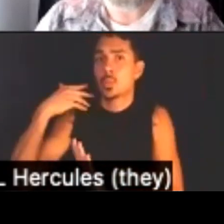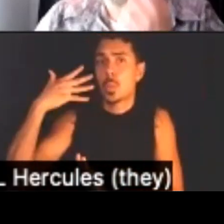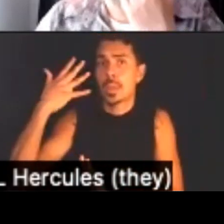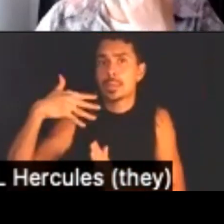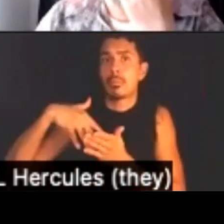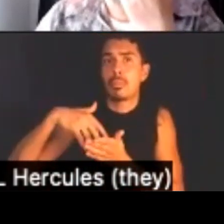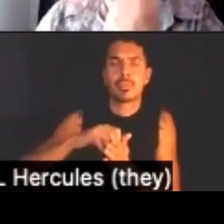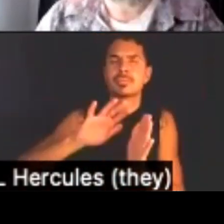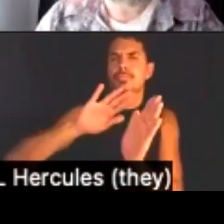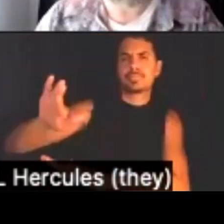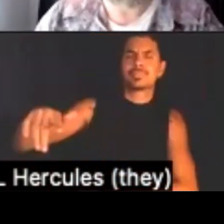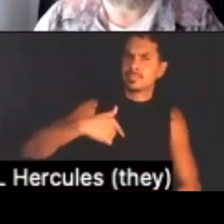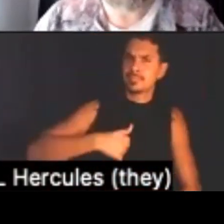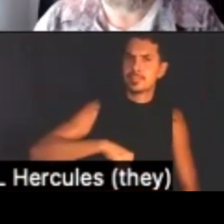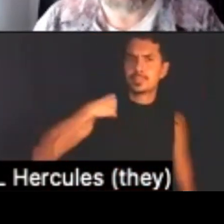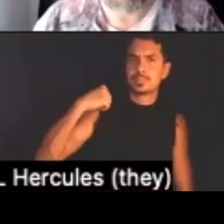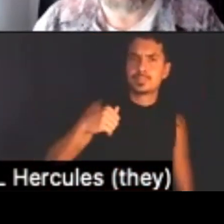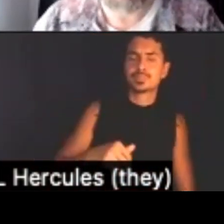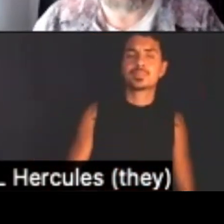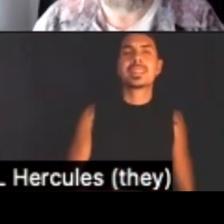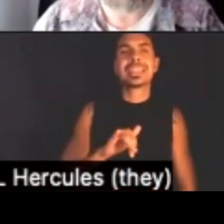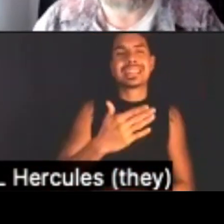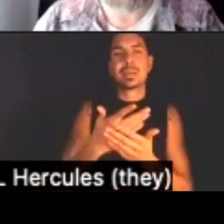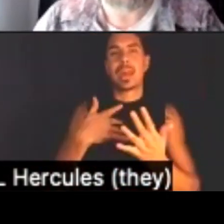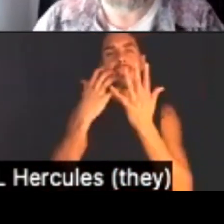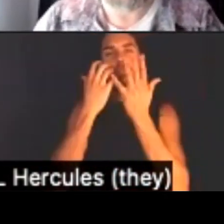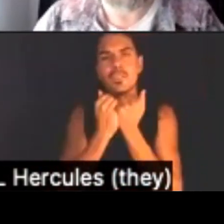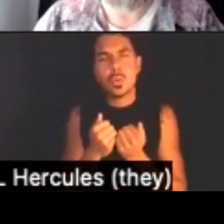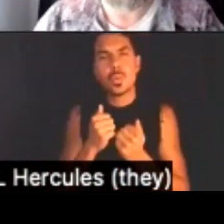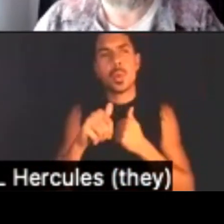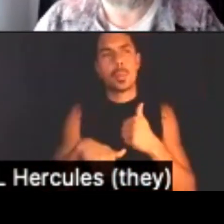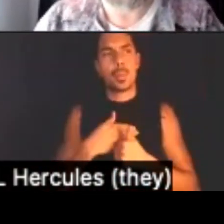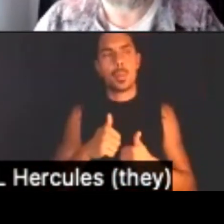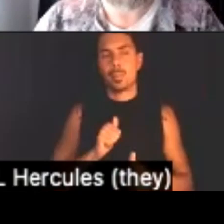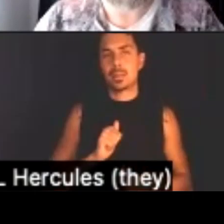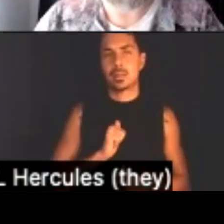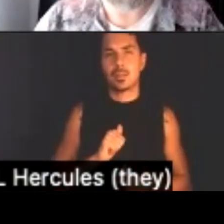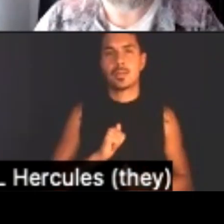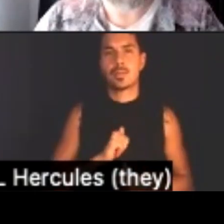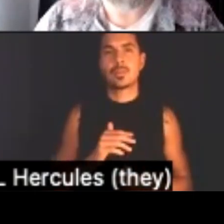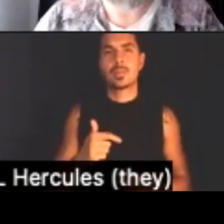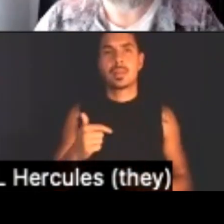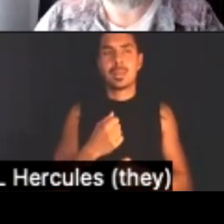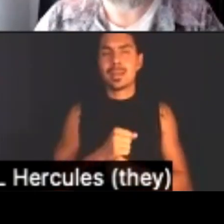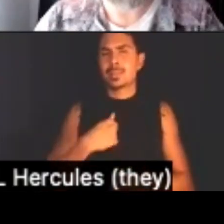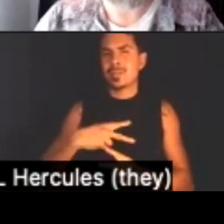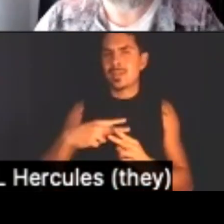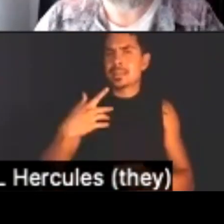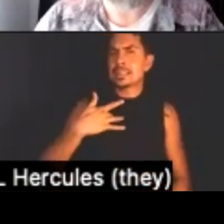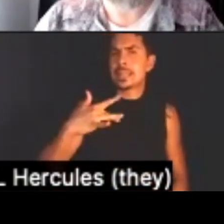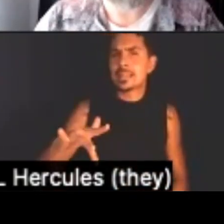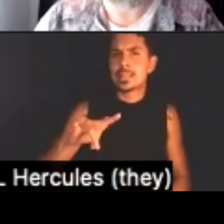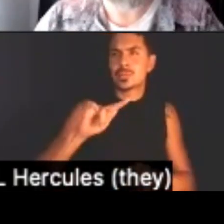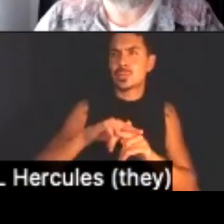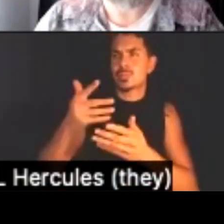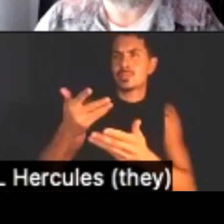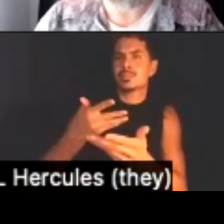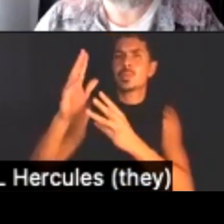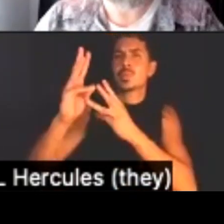Then I find it to be something that I value about myself. I value how sensitive it makes me to the world, how much it makes me care.